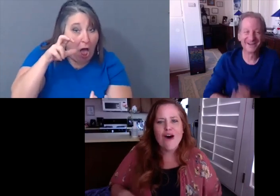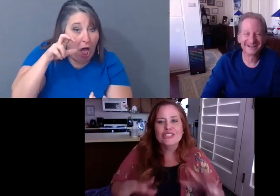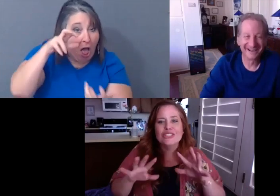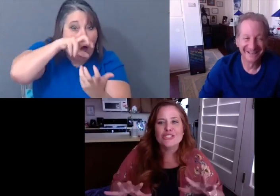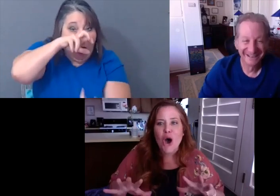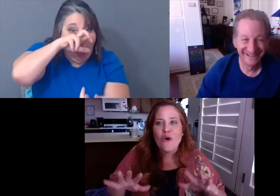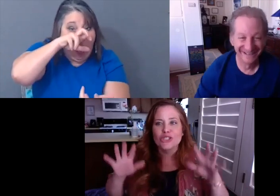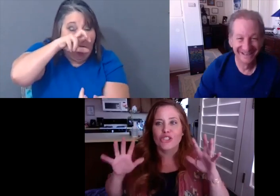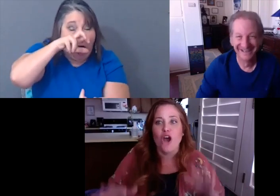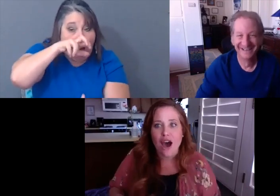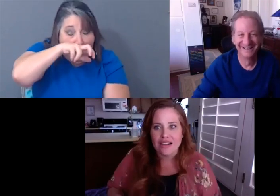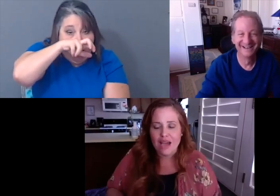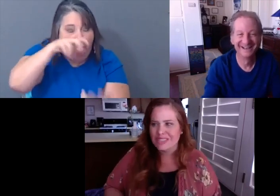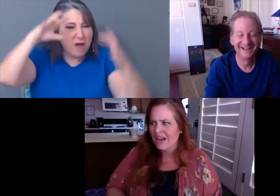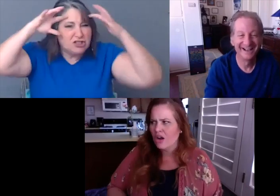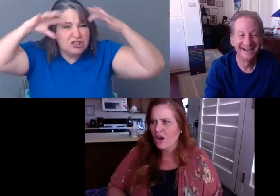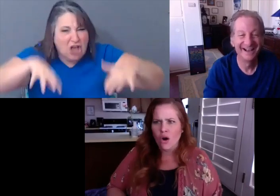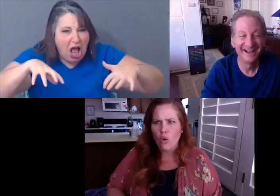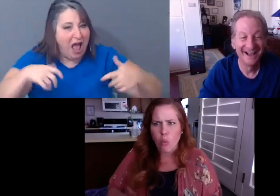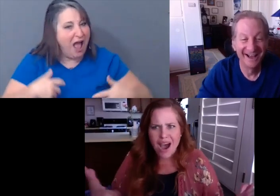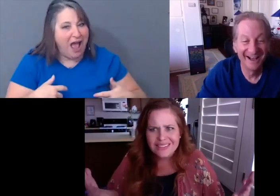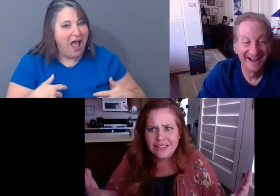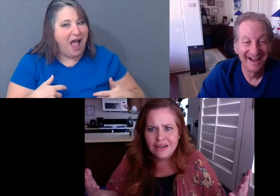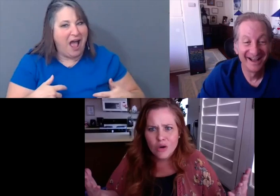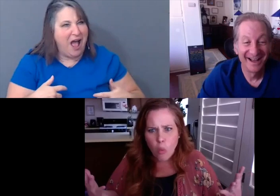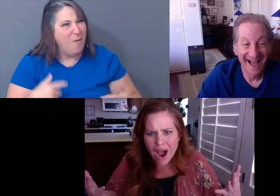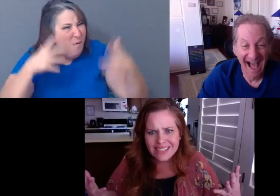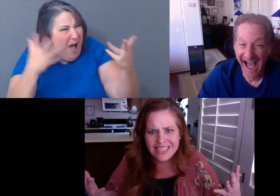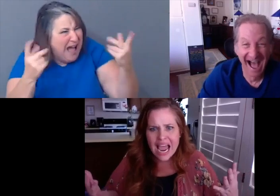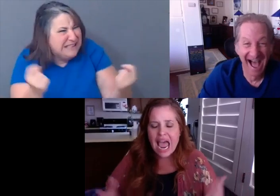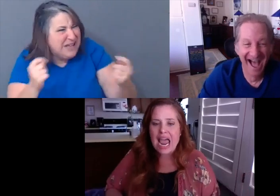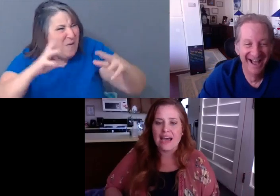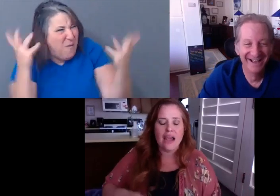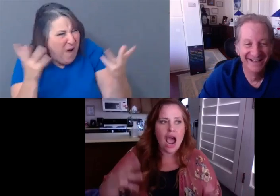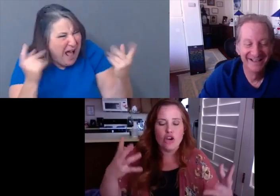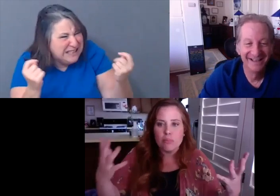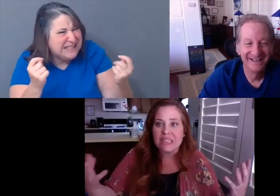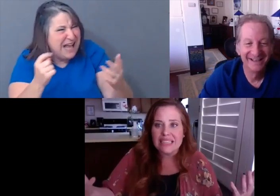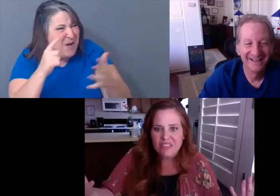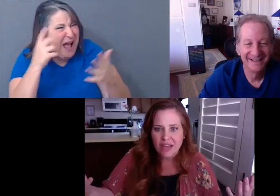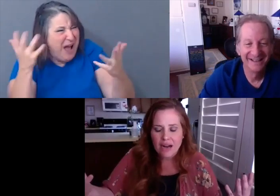I was so shocked. I was like, what, what? And I couldn't believe it.